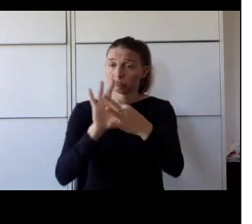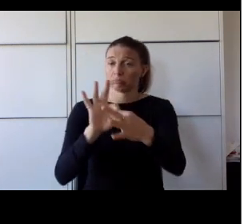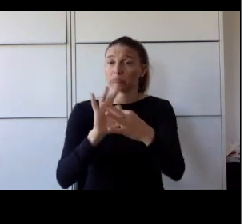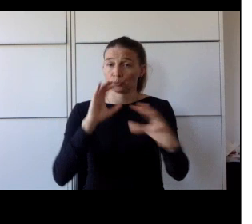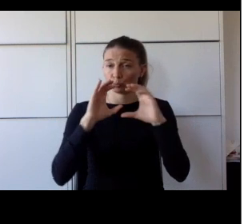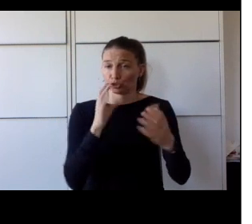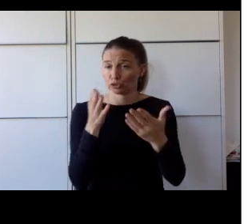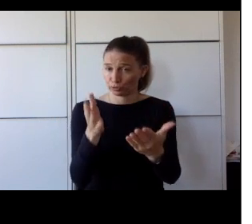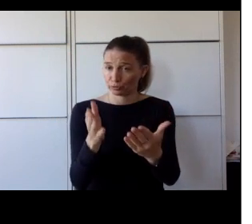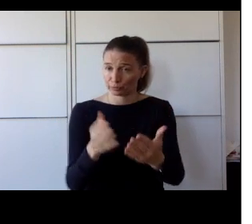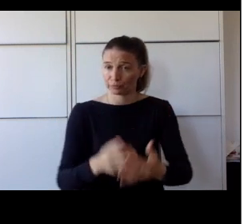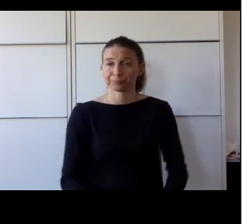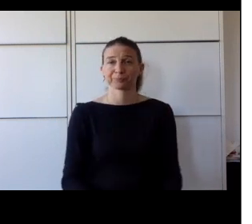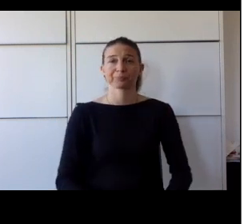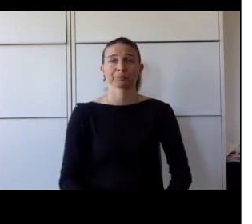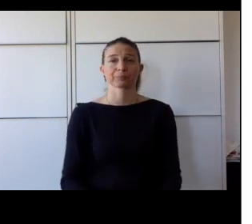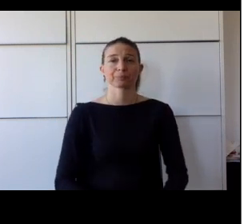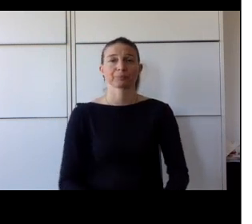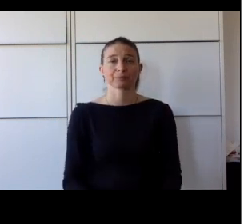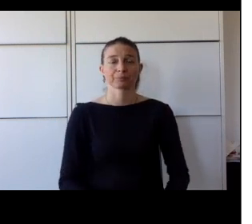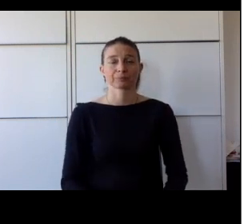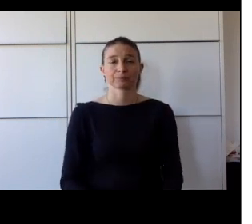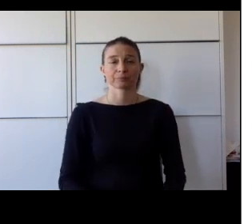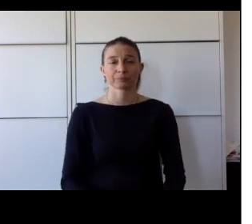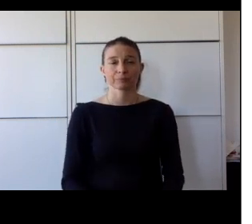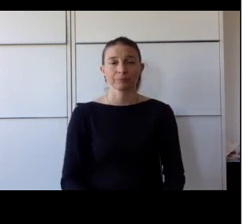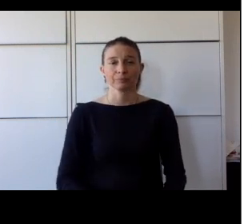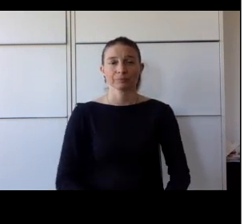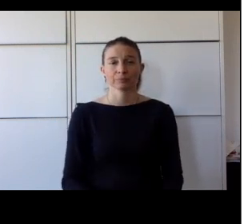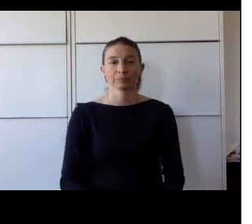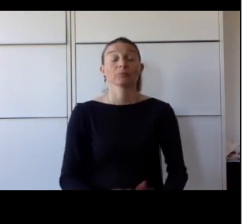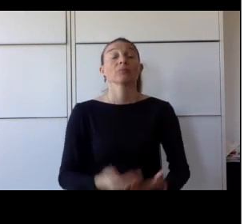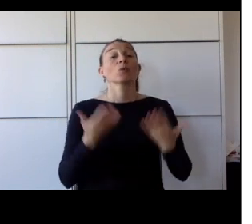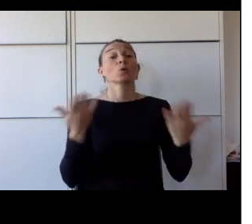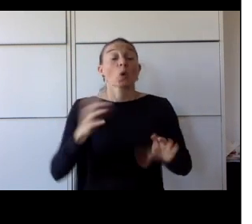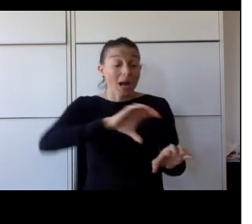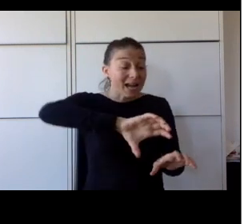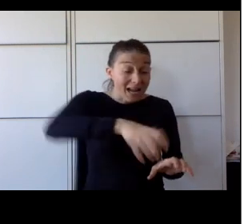So what we want to kind of see at a national level are the following: